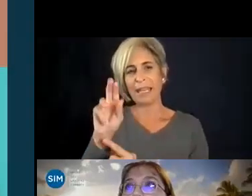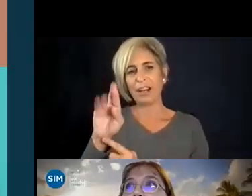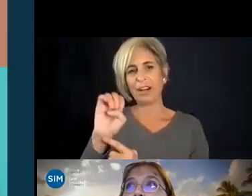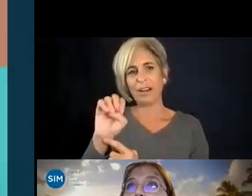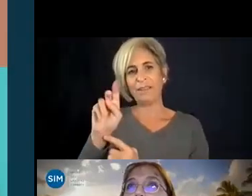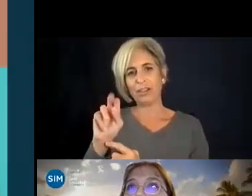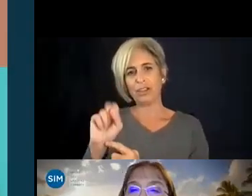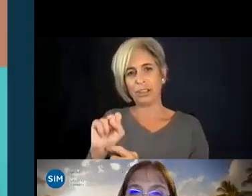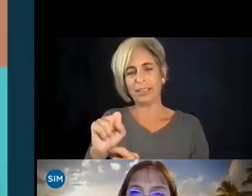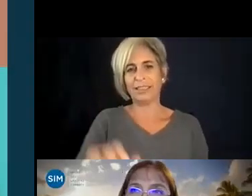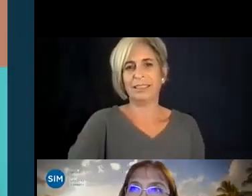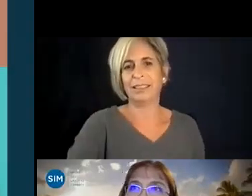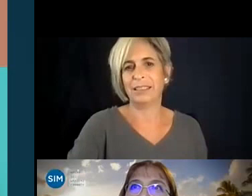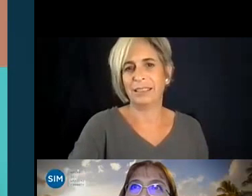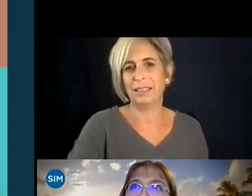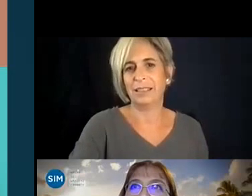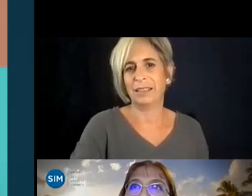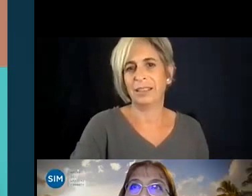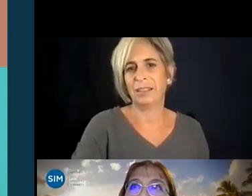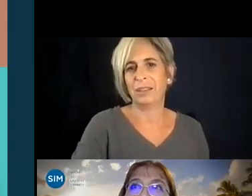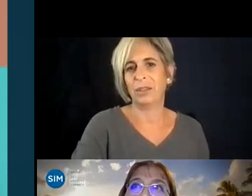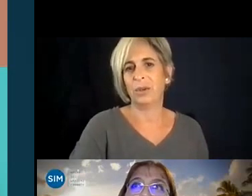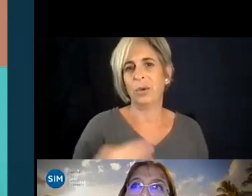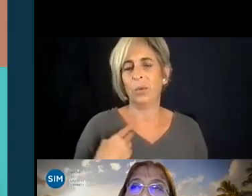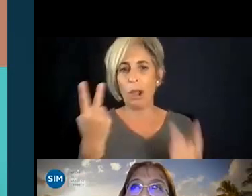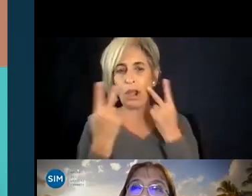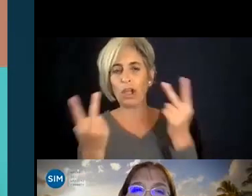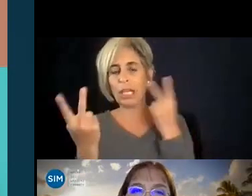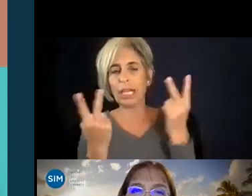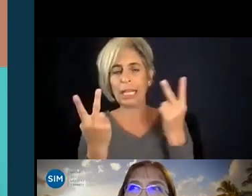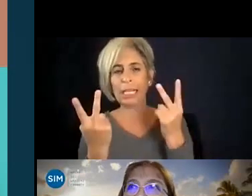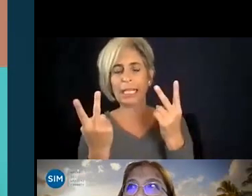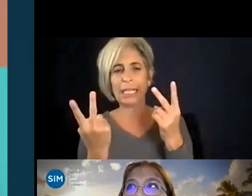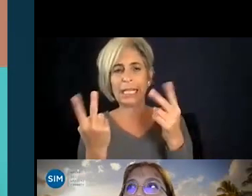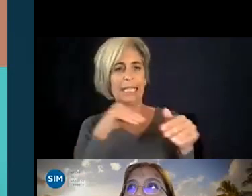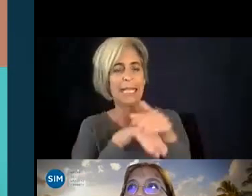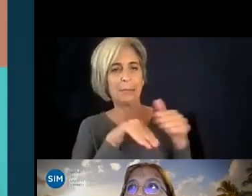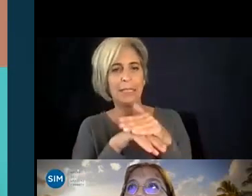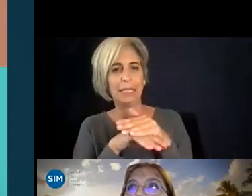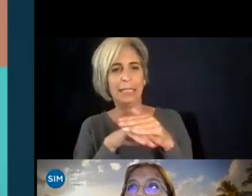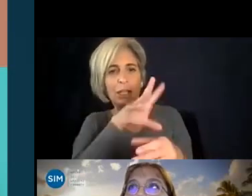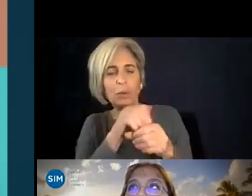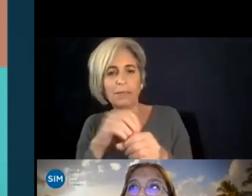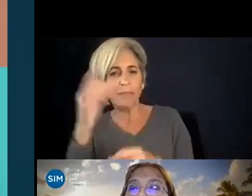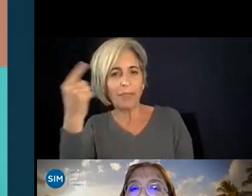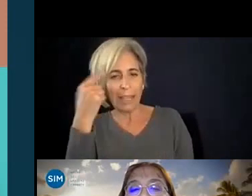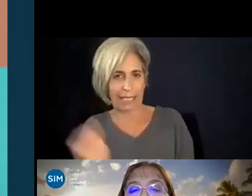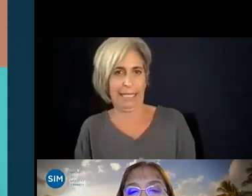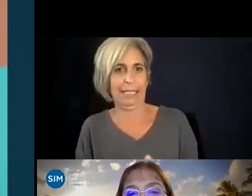For this session we are looking at Accessibility and Inclusive Design Thinking.